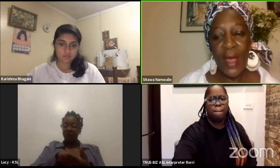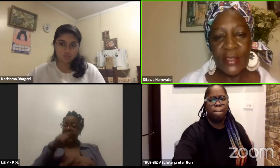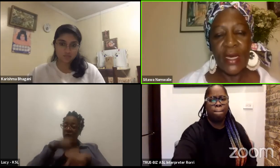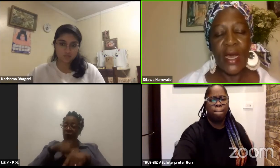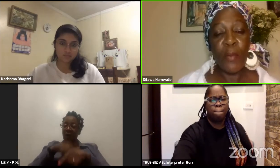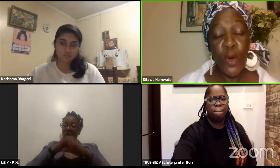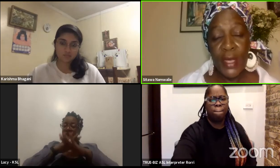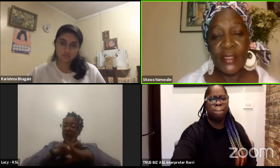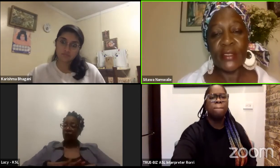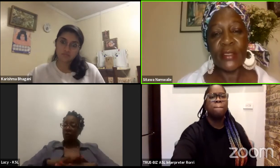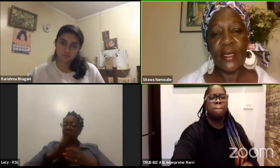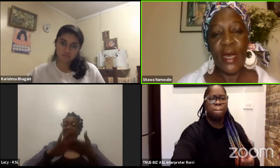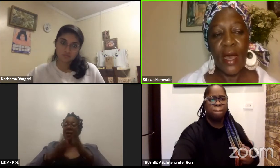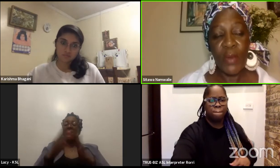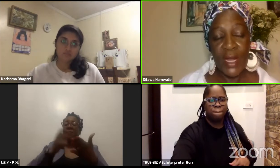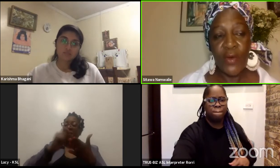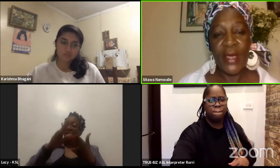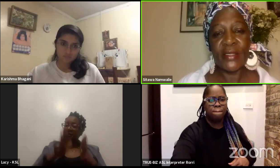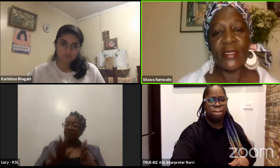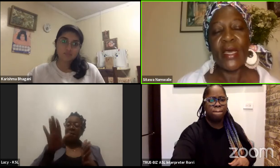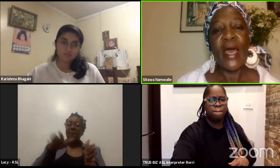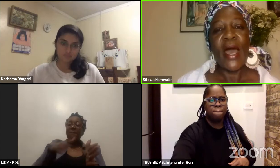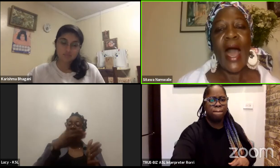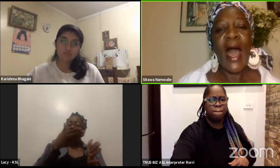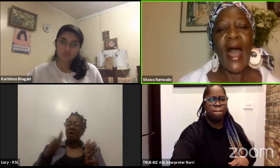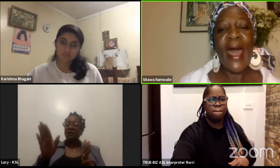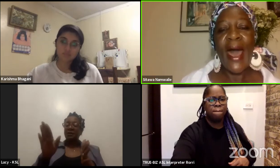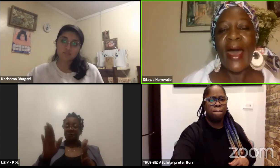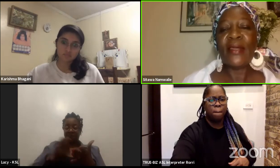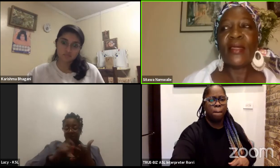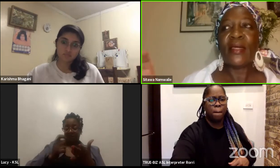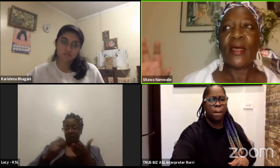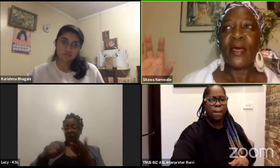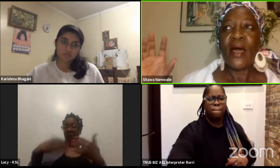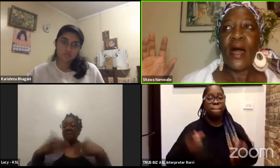a writer, a poet, a playwright I had this repository